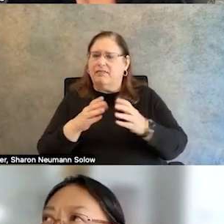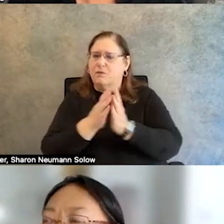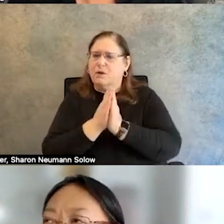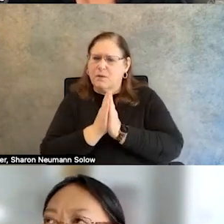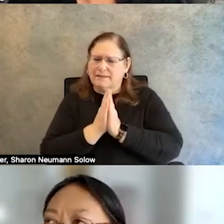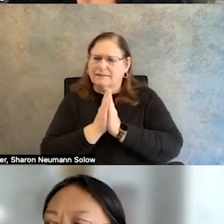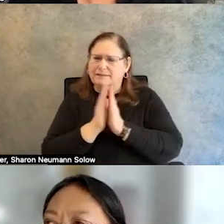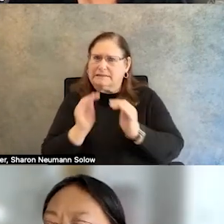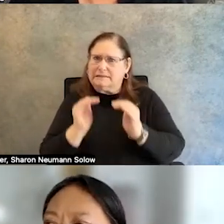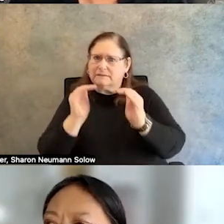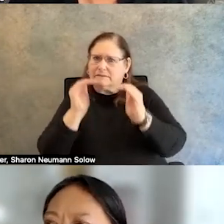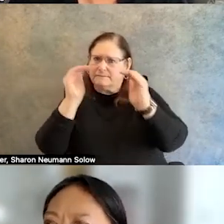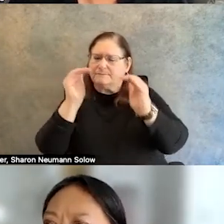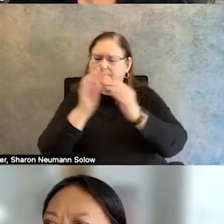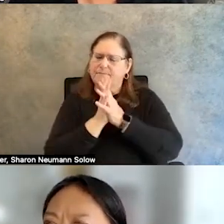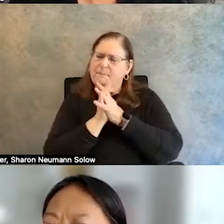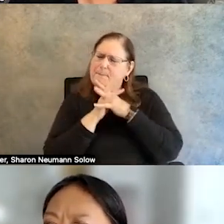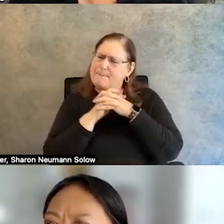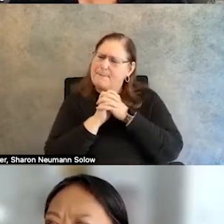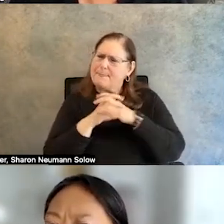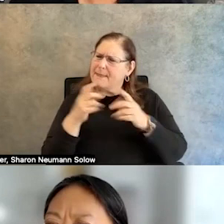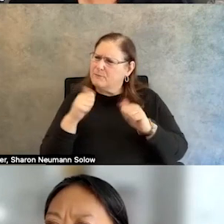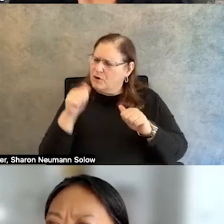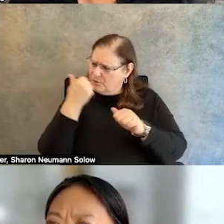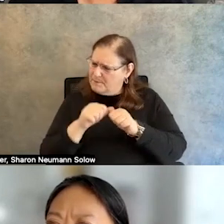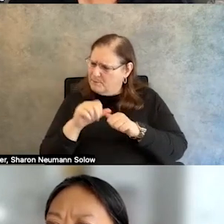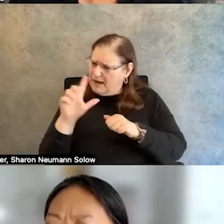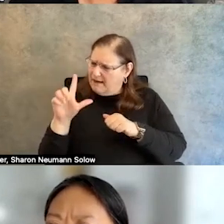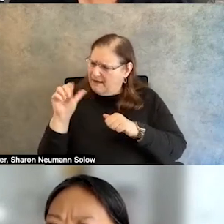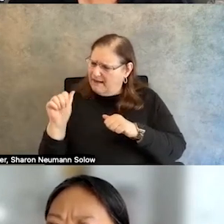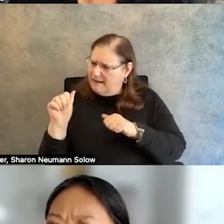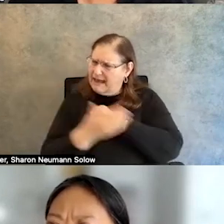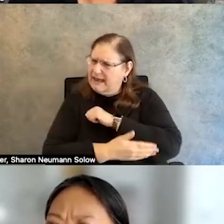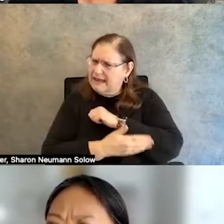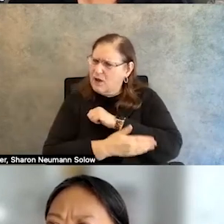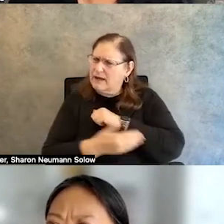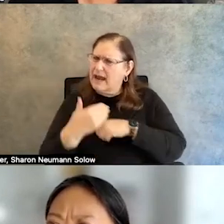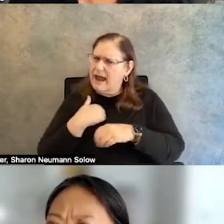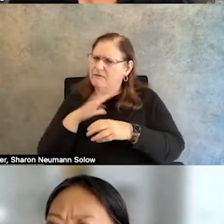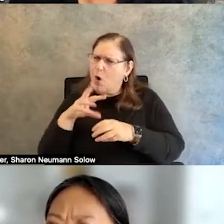I'm trying to remember whether LA County was a, had a whole person pilot or...